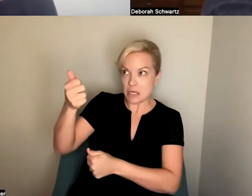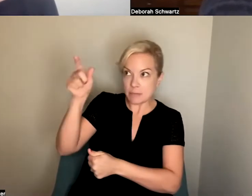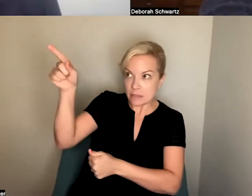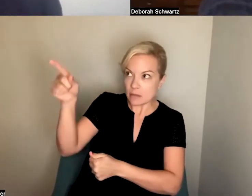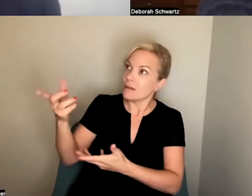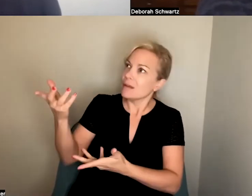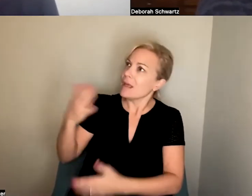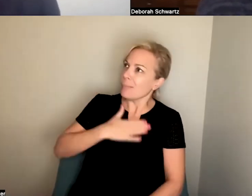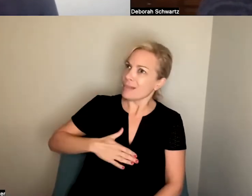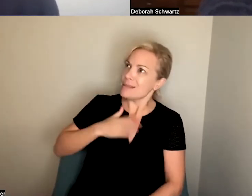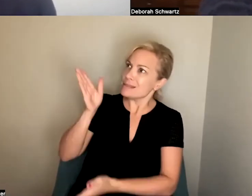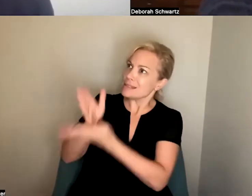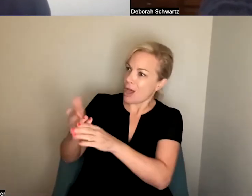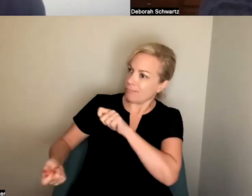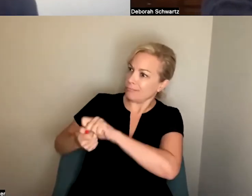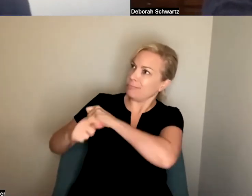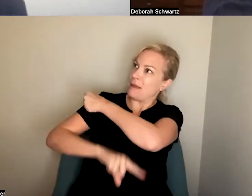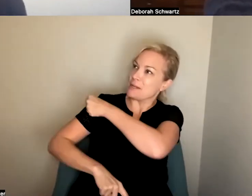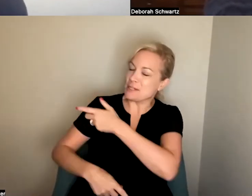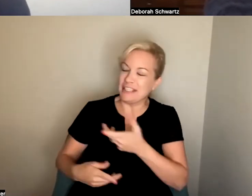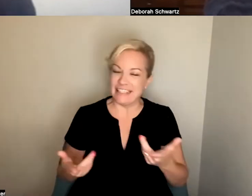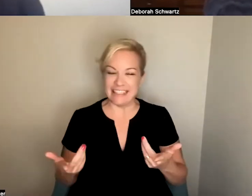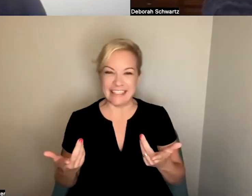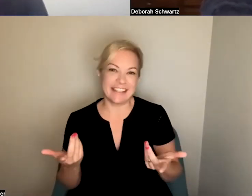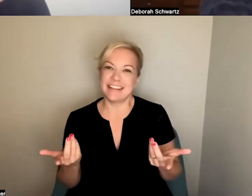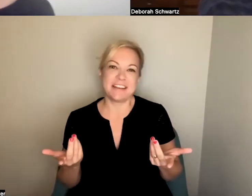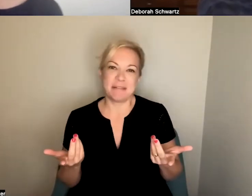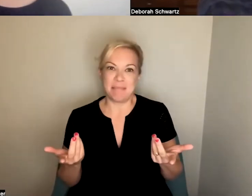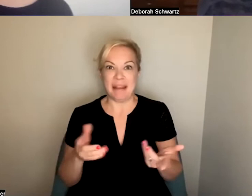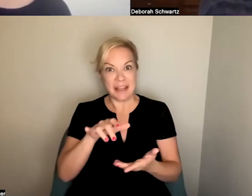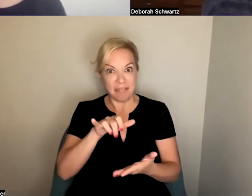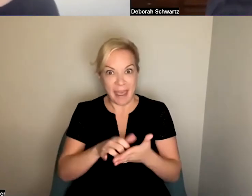but if they listened to me we'd be in a very different situation, so